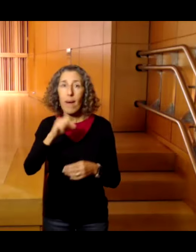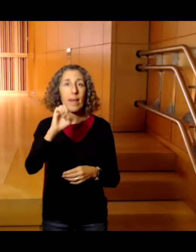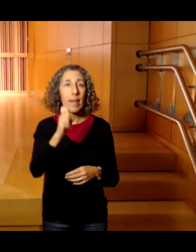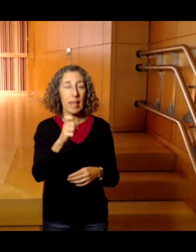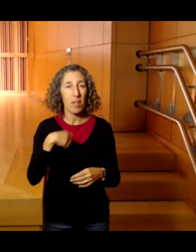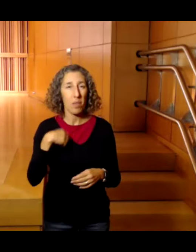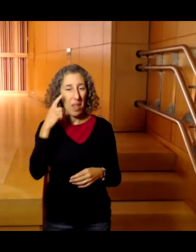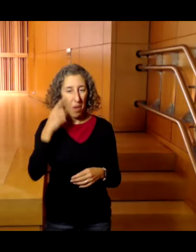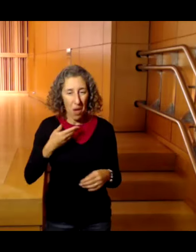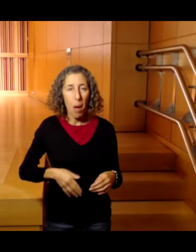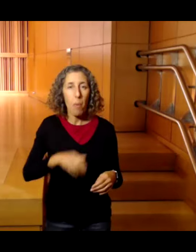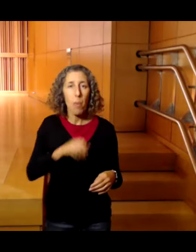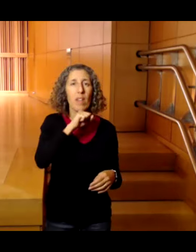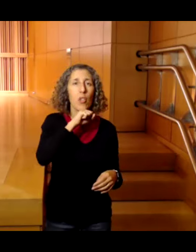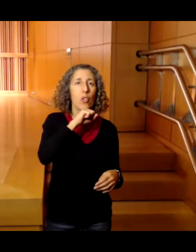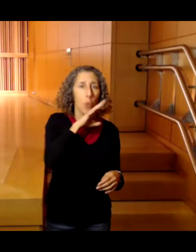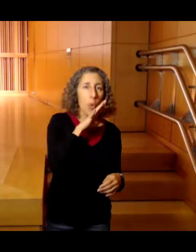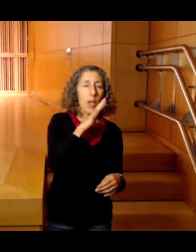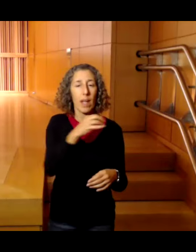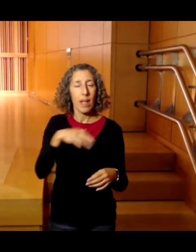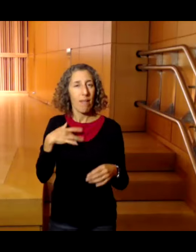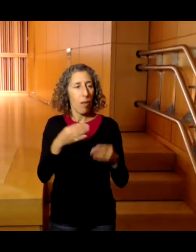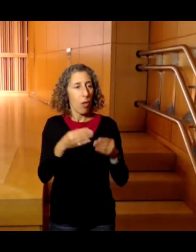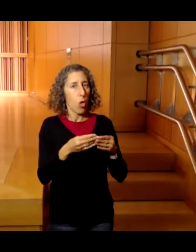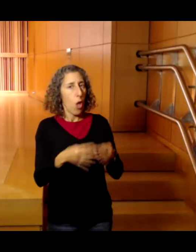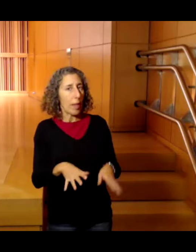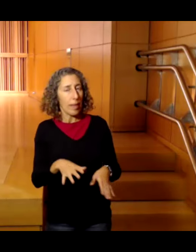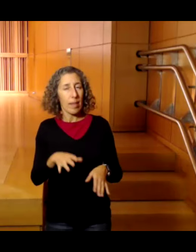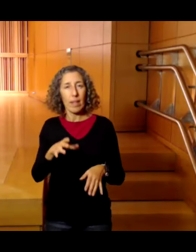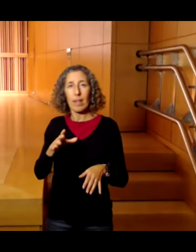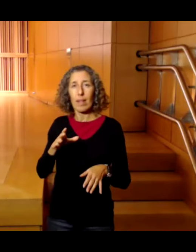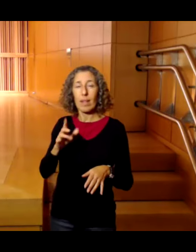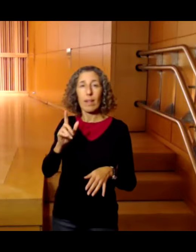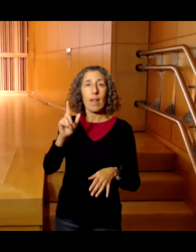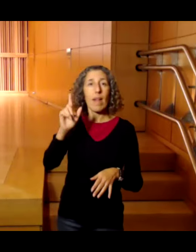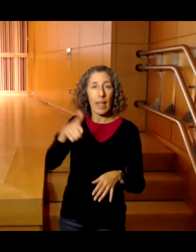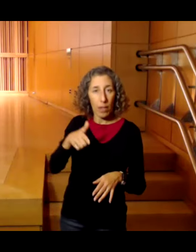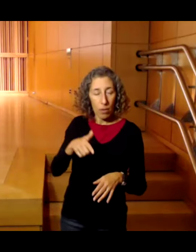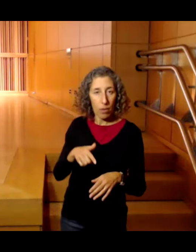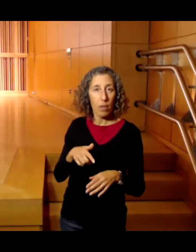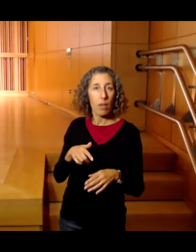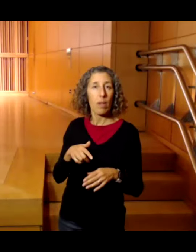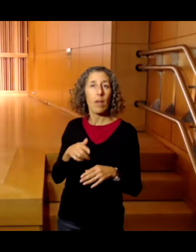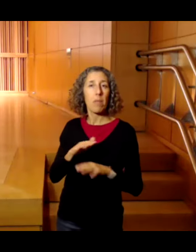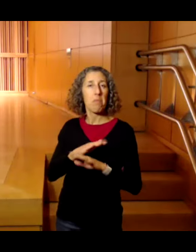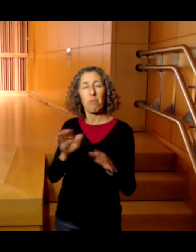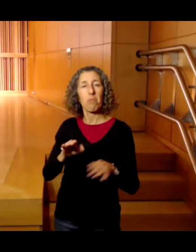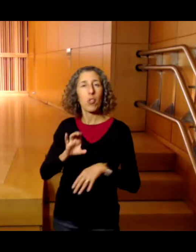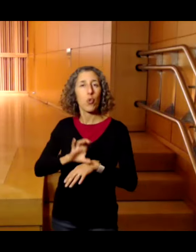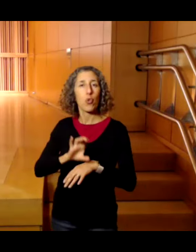But I knew that I was lost. Not too much later, I entered the church.